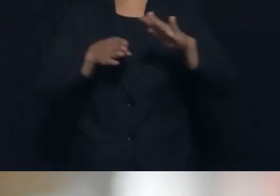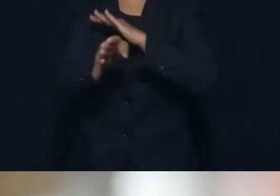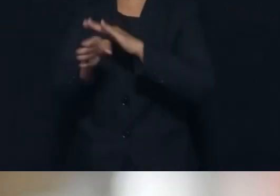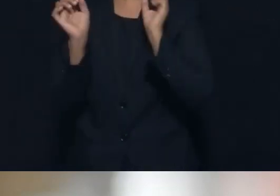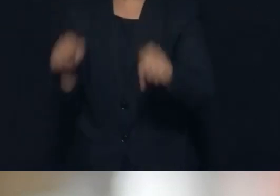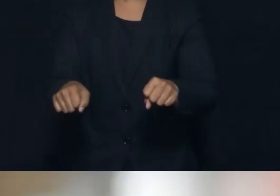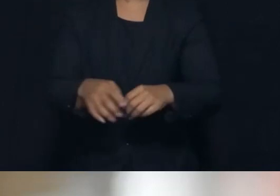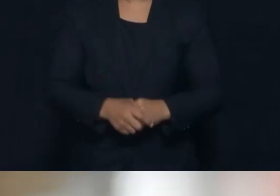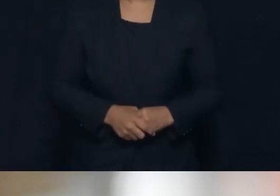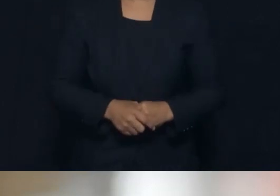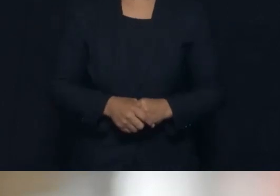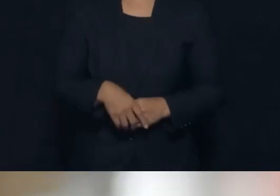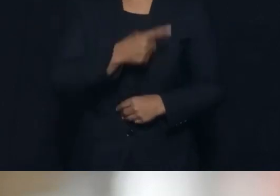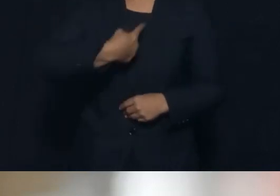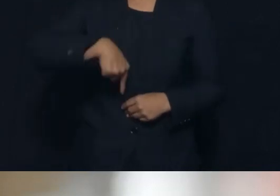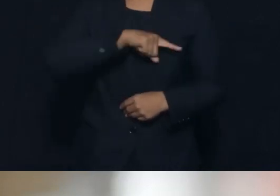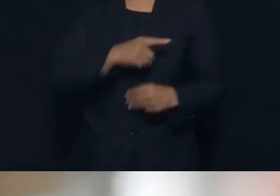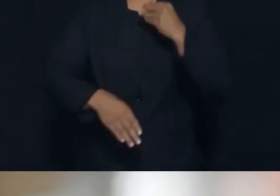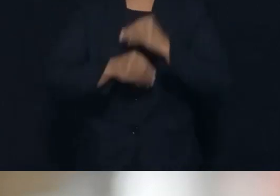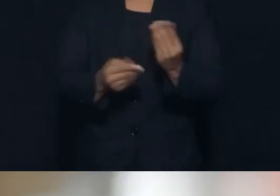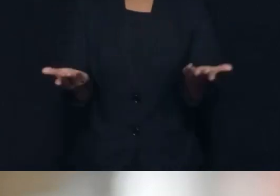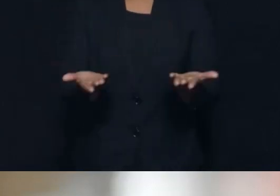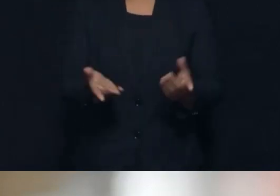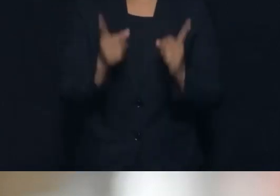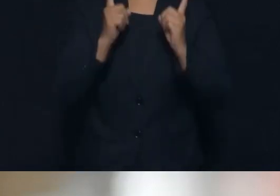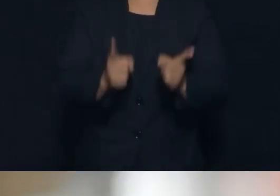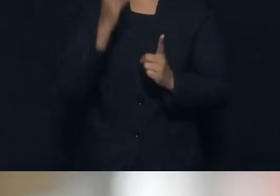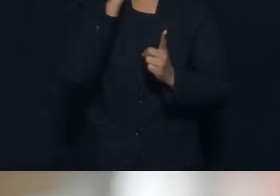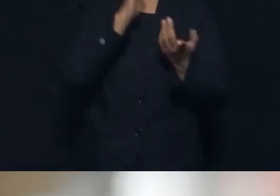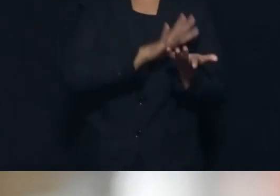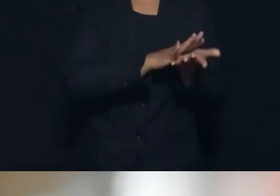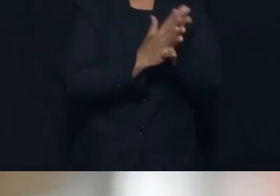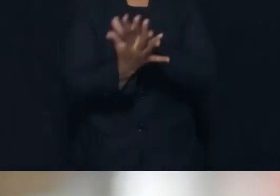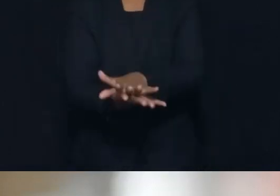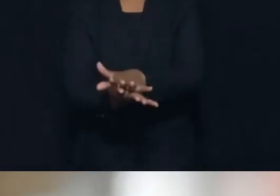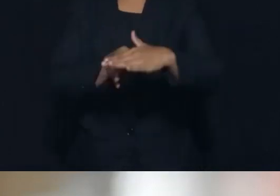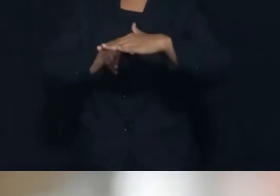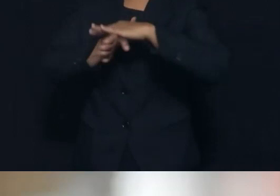To this we are adding and facilitating the implementation of the accessibility act, and